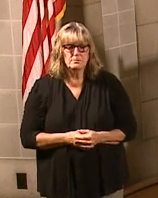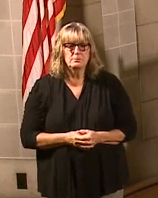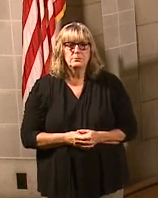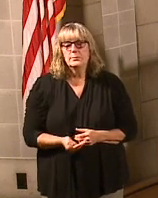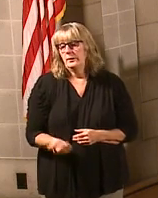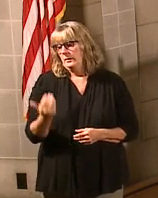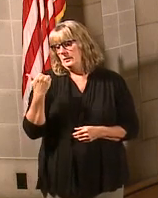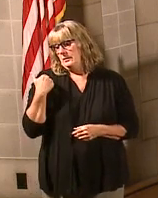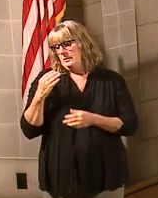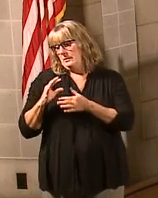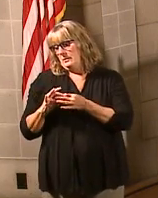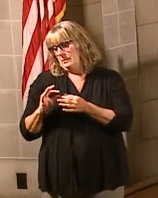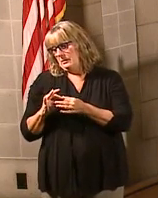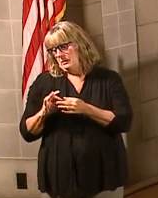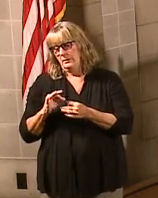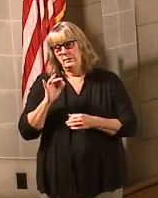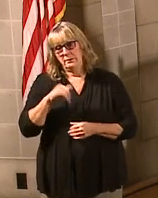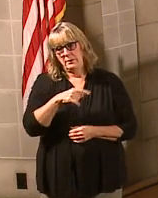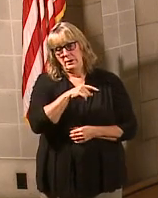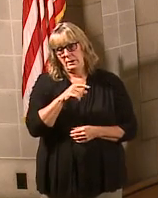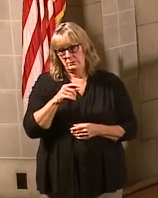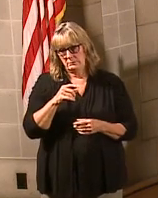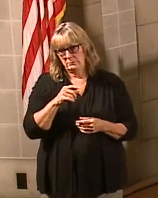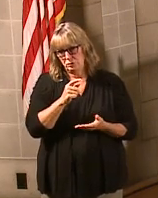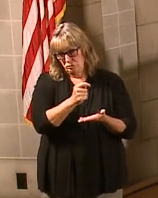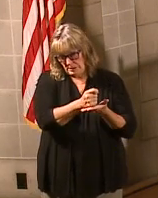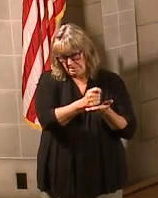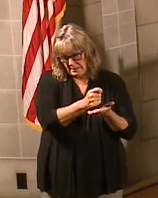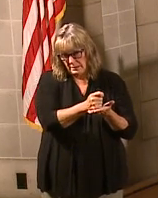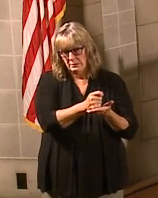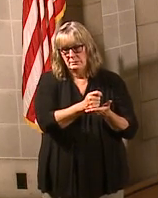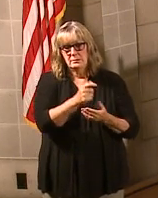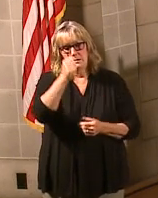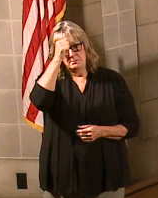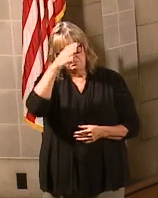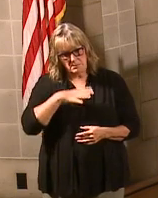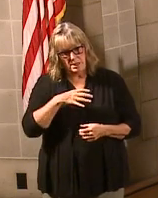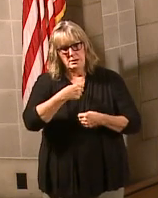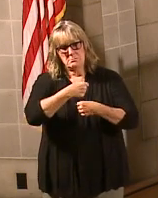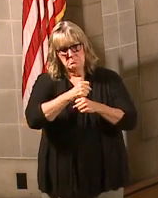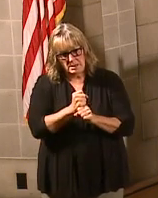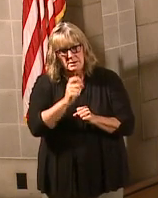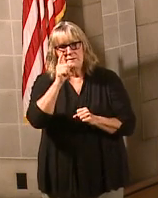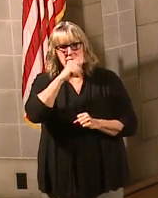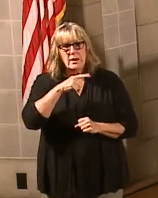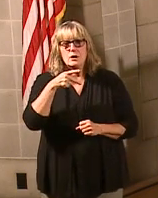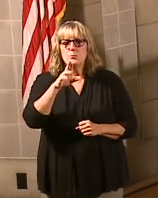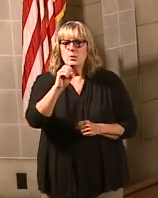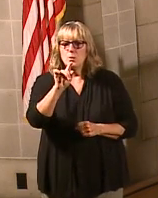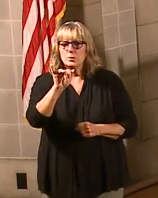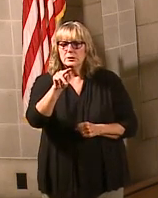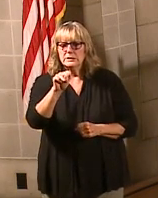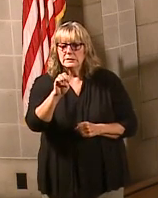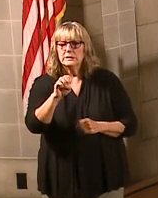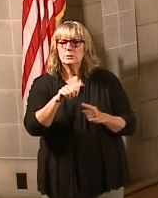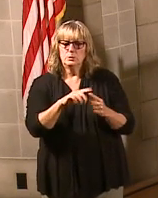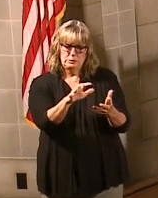CHANGED SINCE THAT TIME AND I'LL GIVE THAT UPDATE.